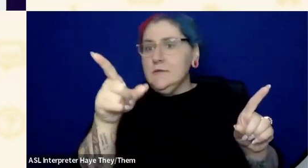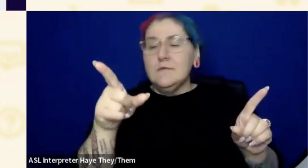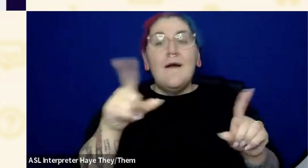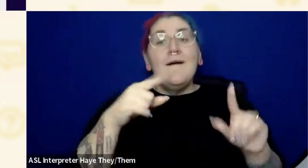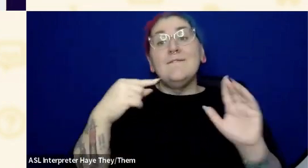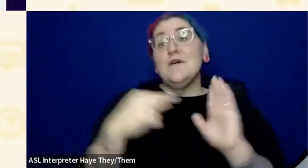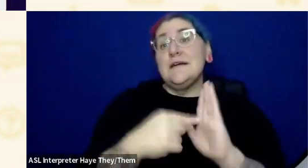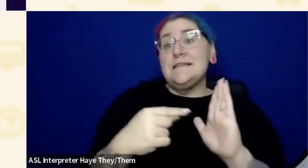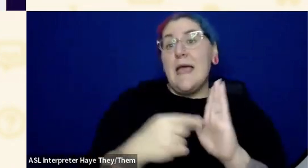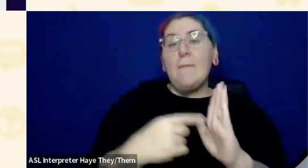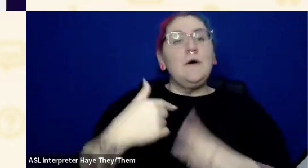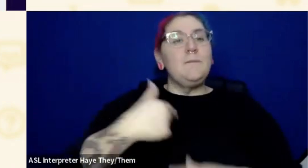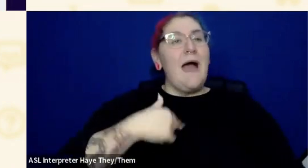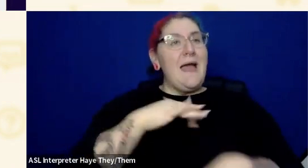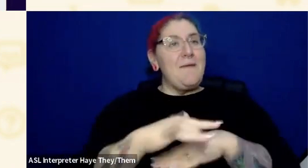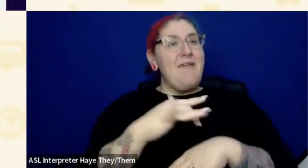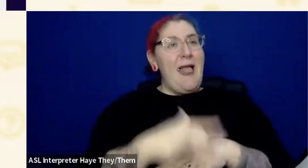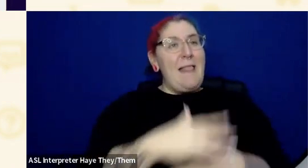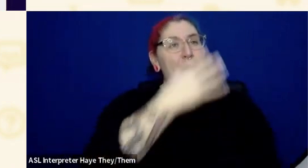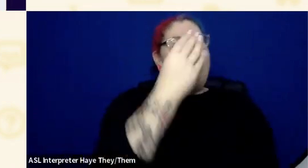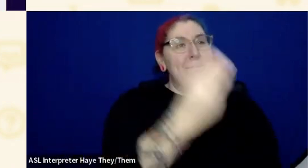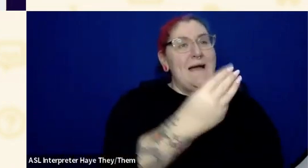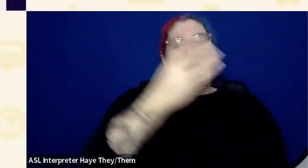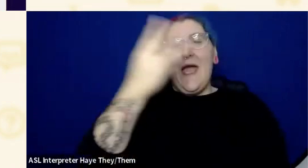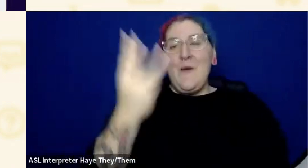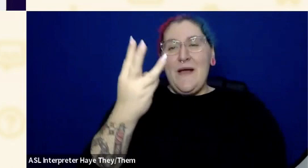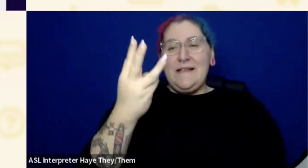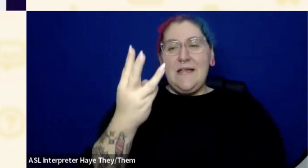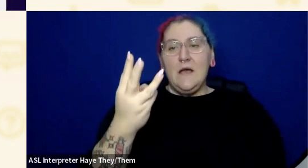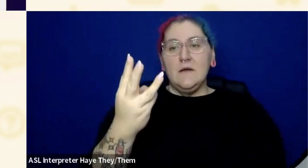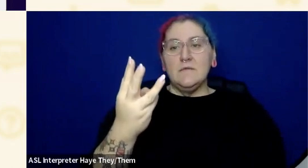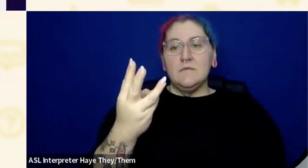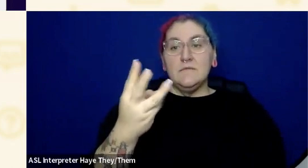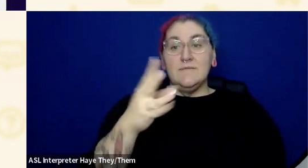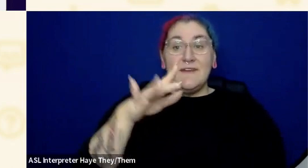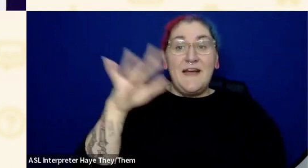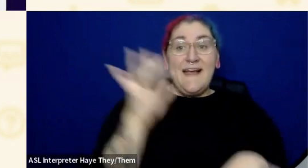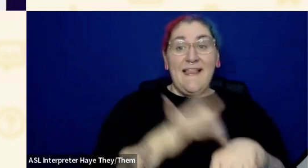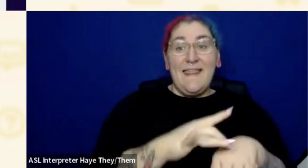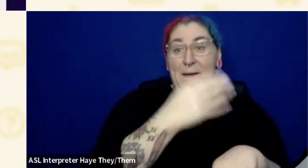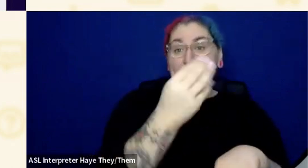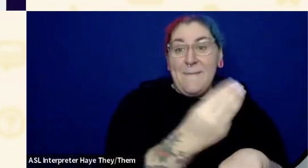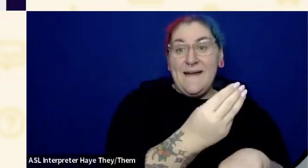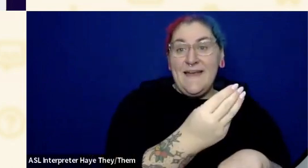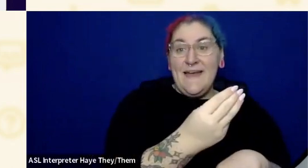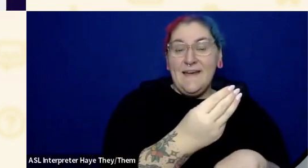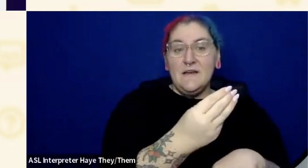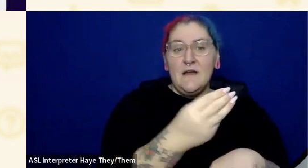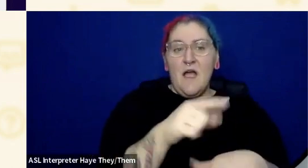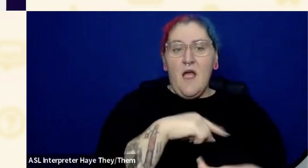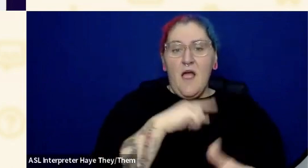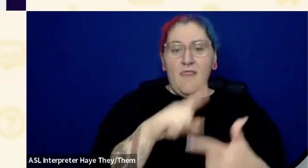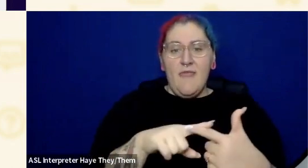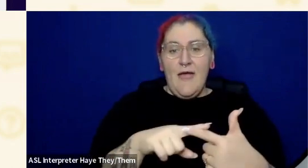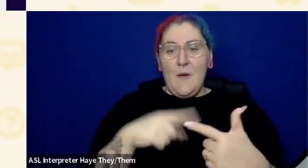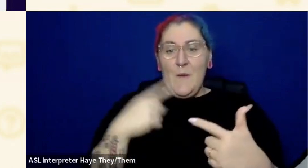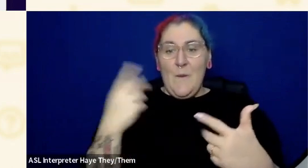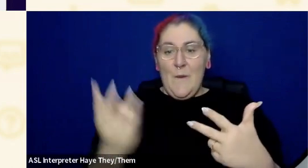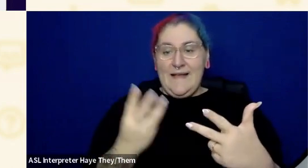When I click Monday, and then Wednesday, Monday is deselected.